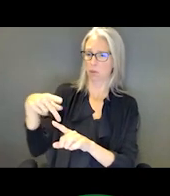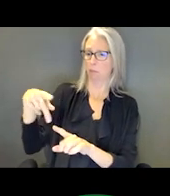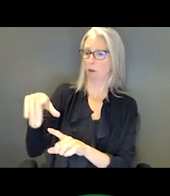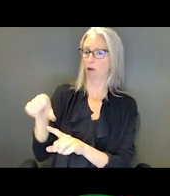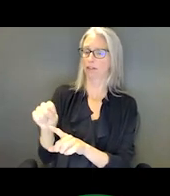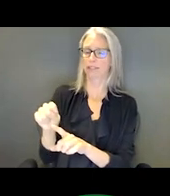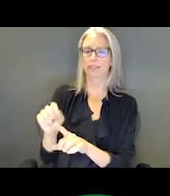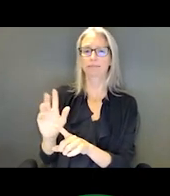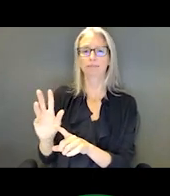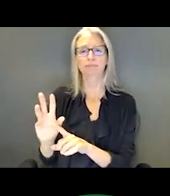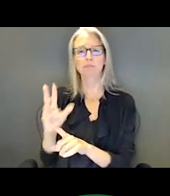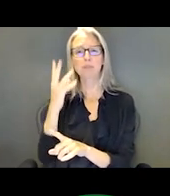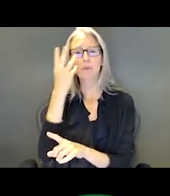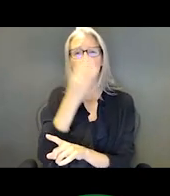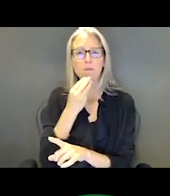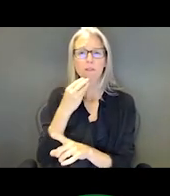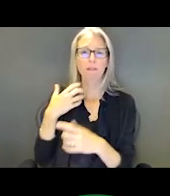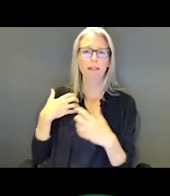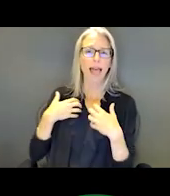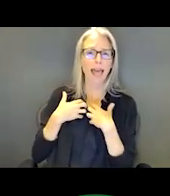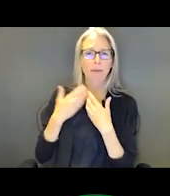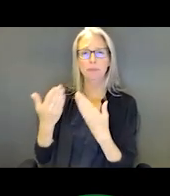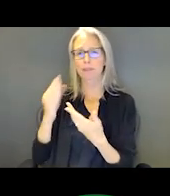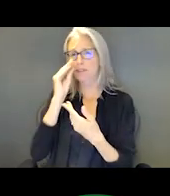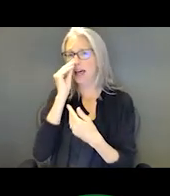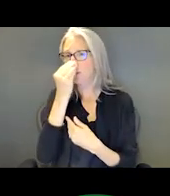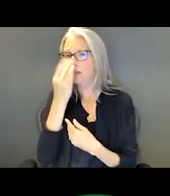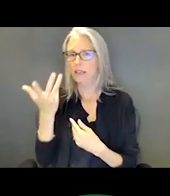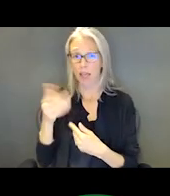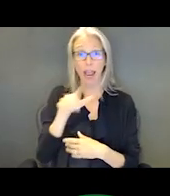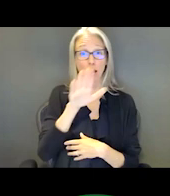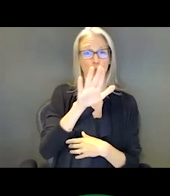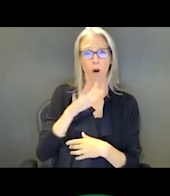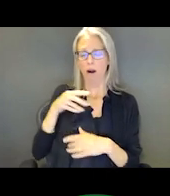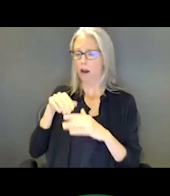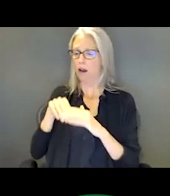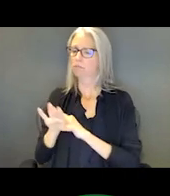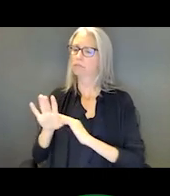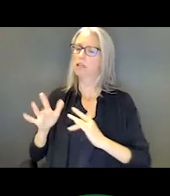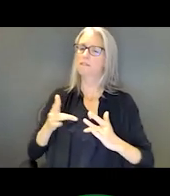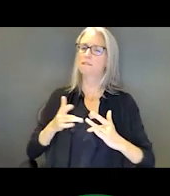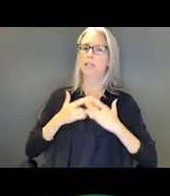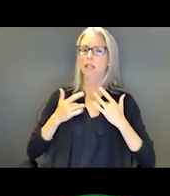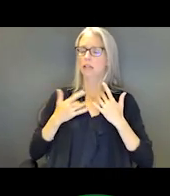I know that I've been involved in helping to develop interpretive panels that that relay